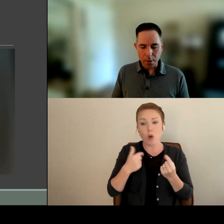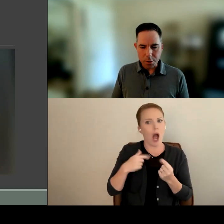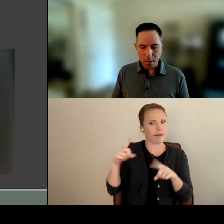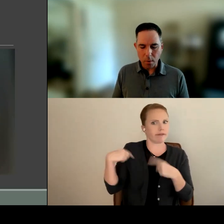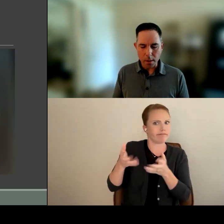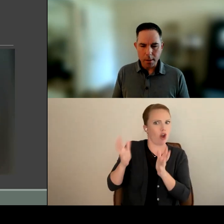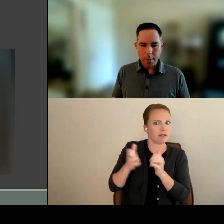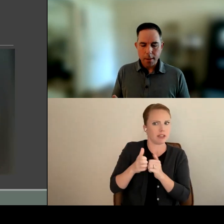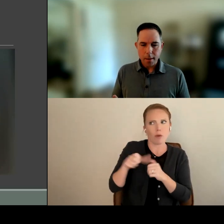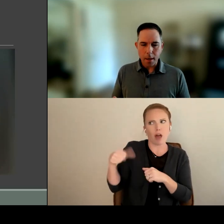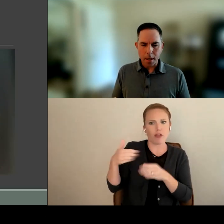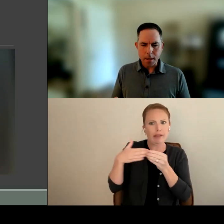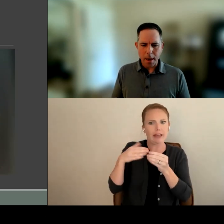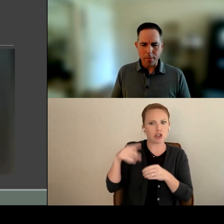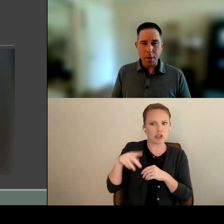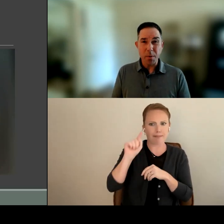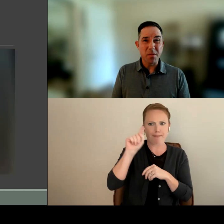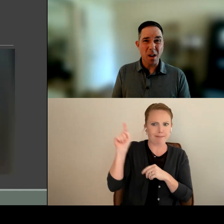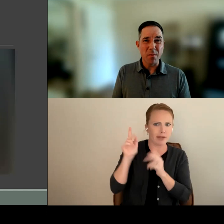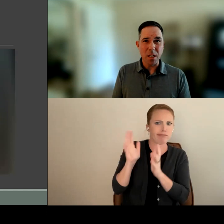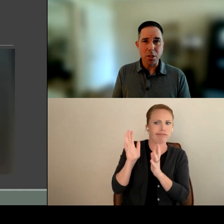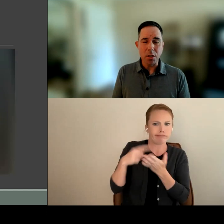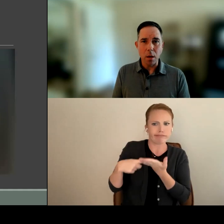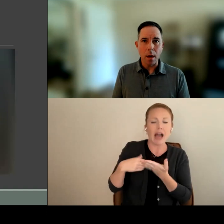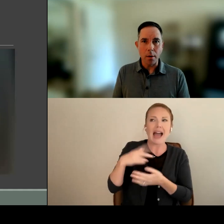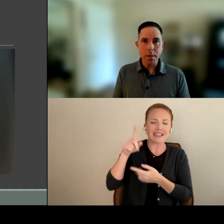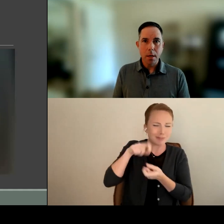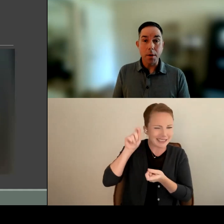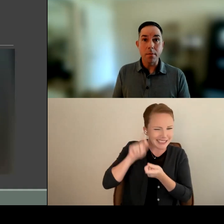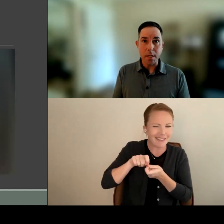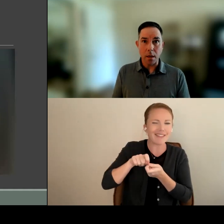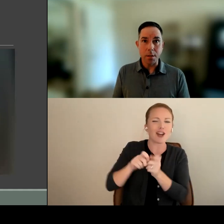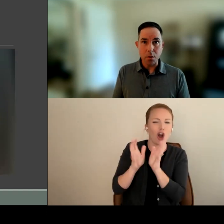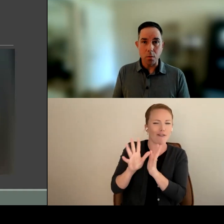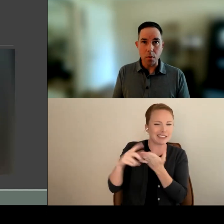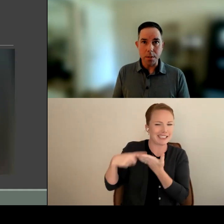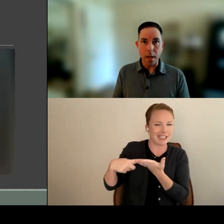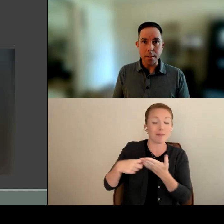leadership where I had a very specific conversation about the different technology tools that